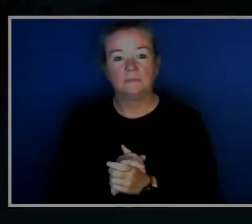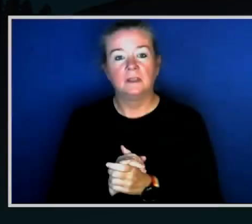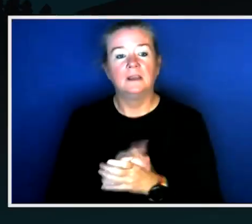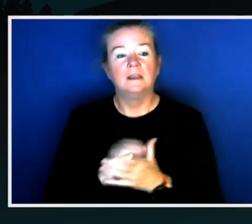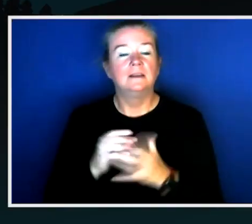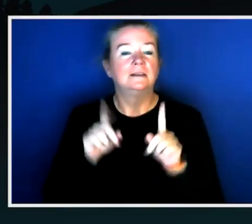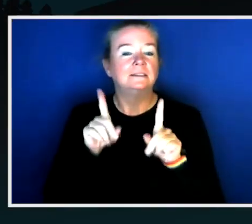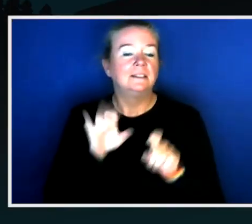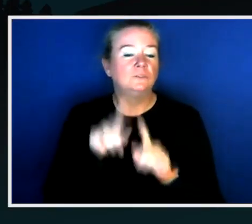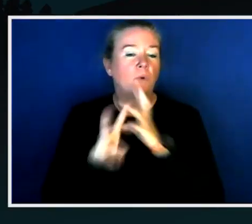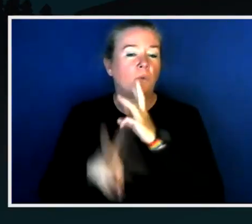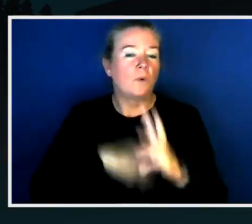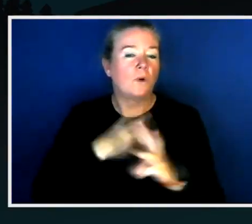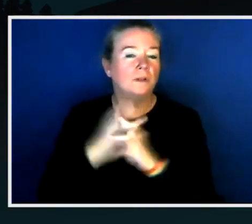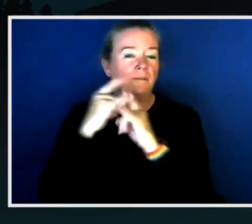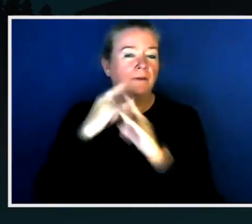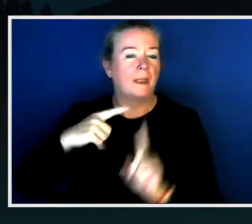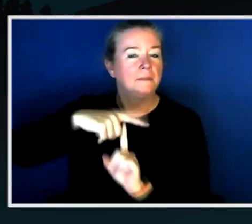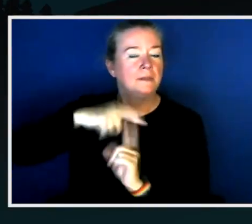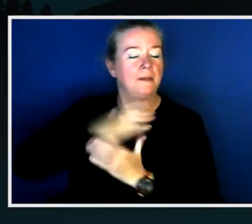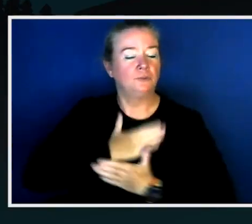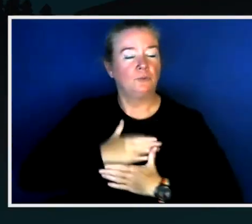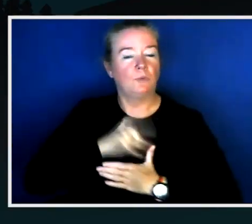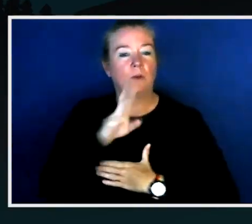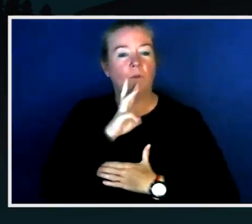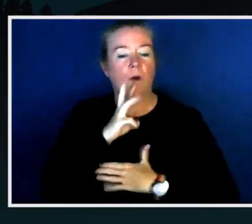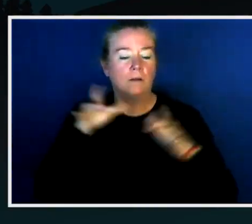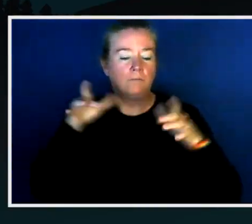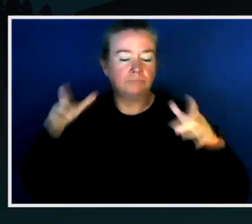NARRATOR >> Explore your world at Camp Tuhsmeheta. Enjoy the lake on a sunny day,